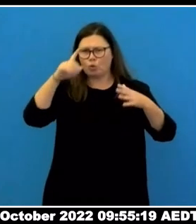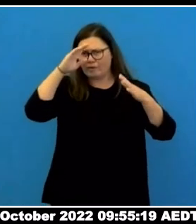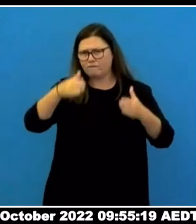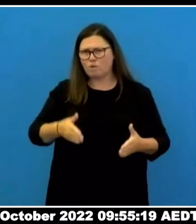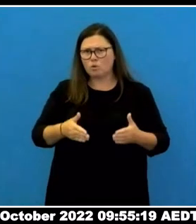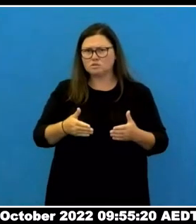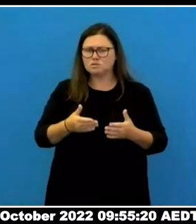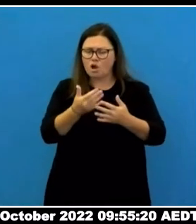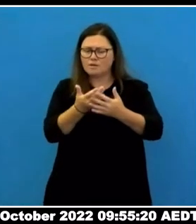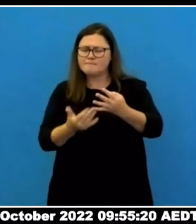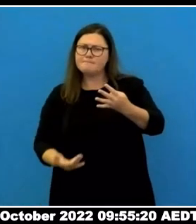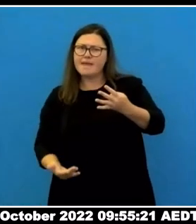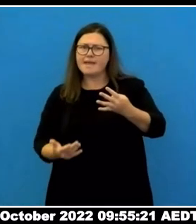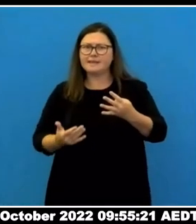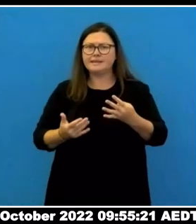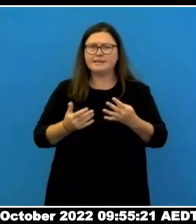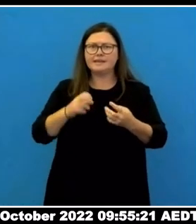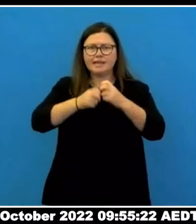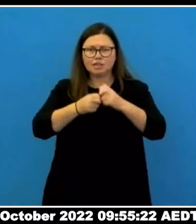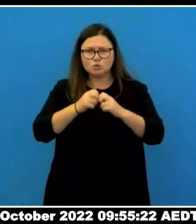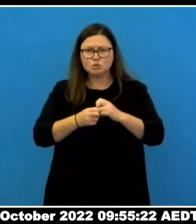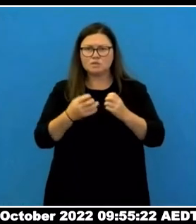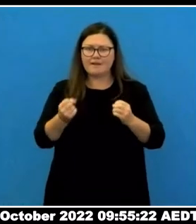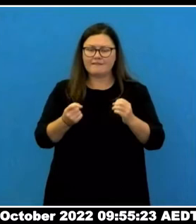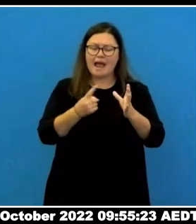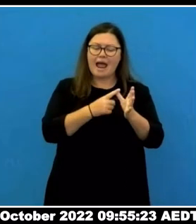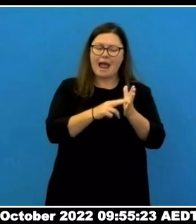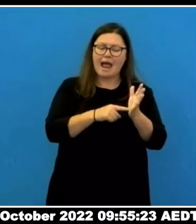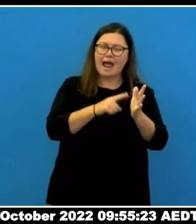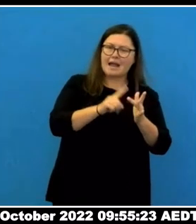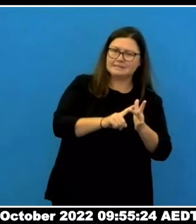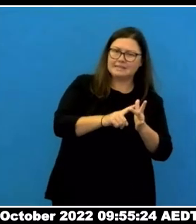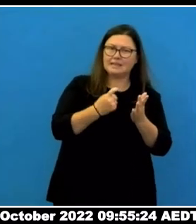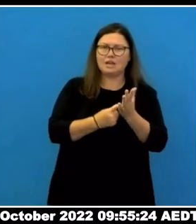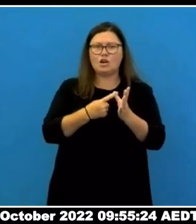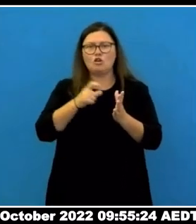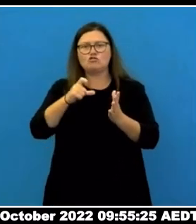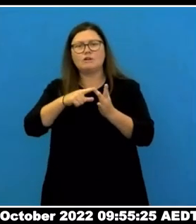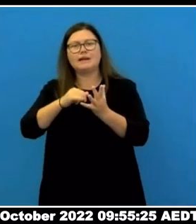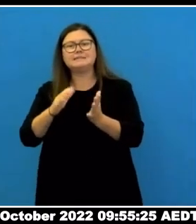The Anti Racism Framework that's soon to be released, I think, in full. Yes.